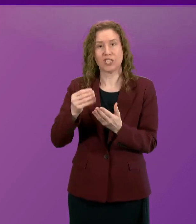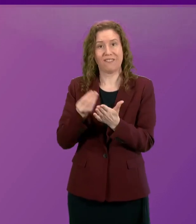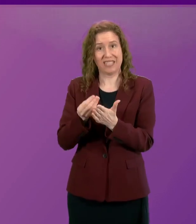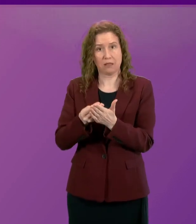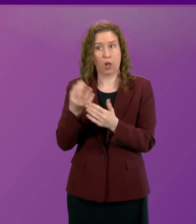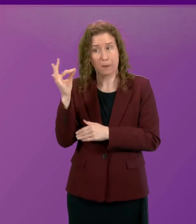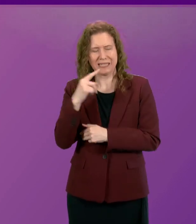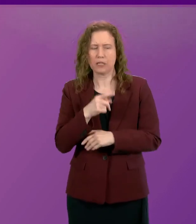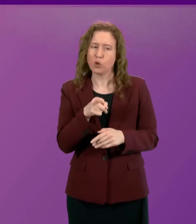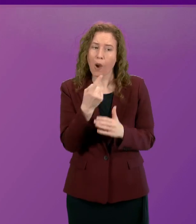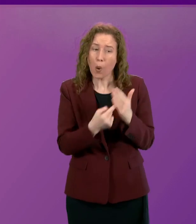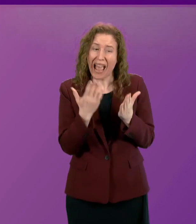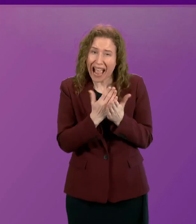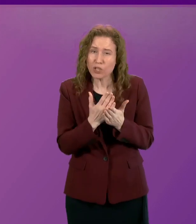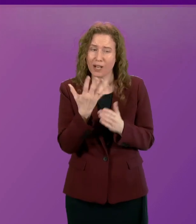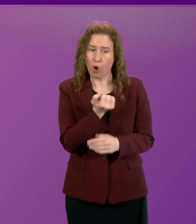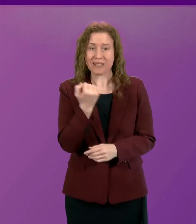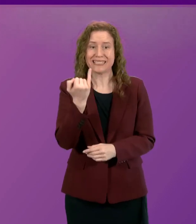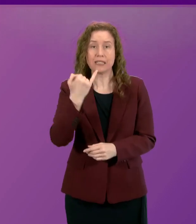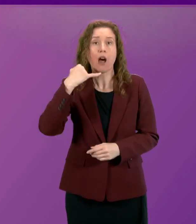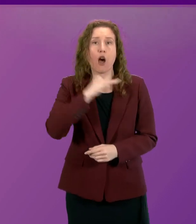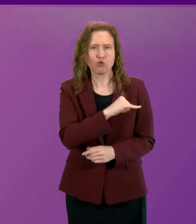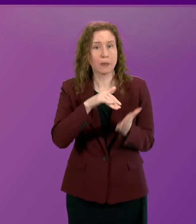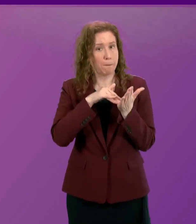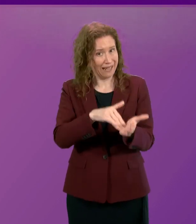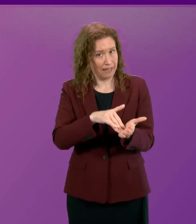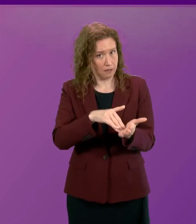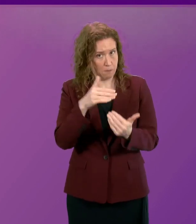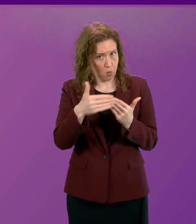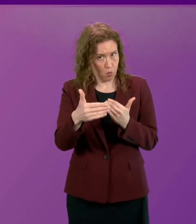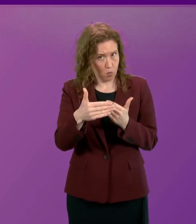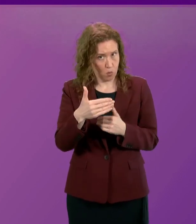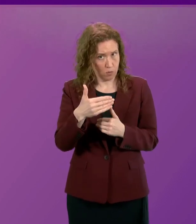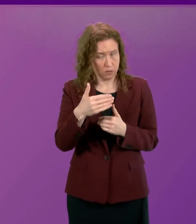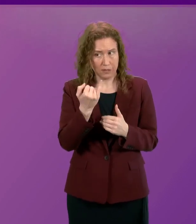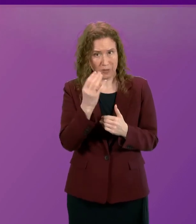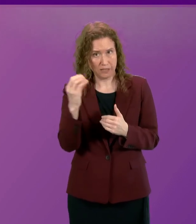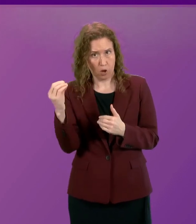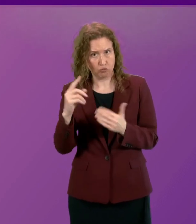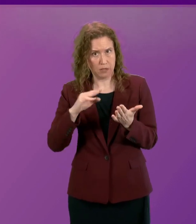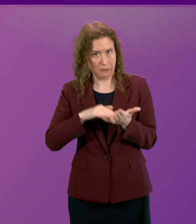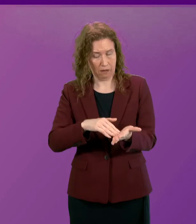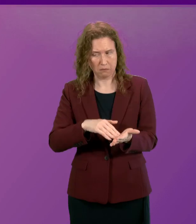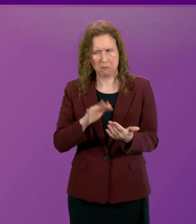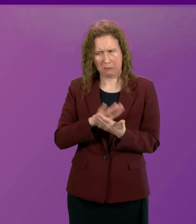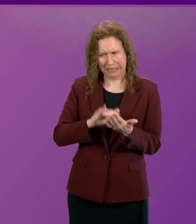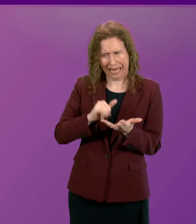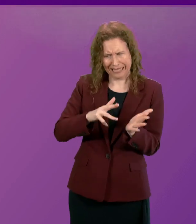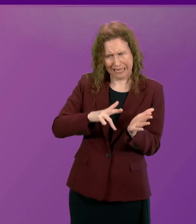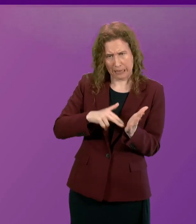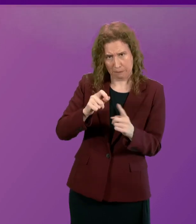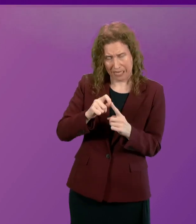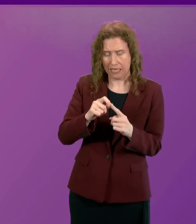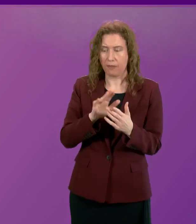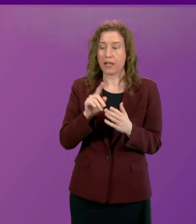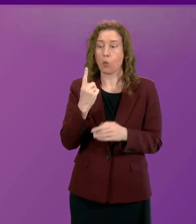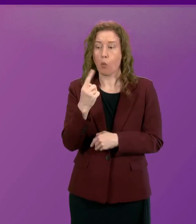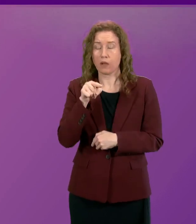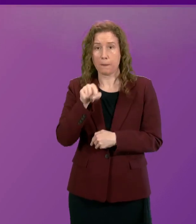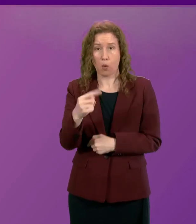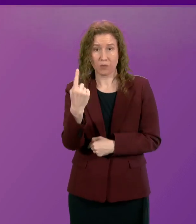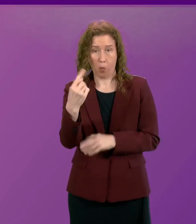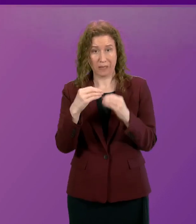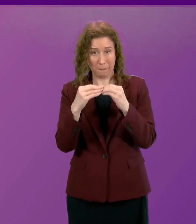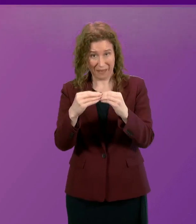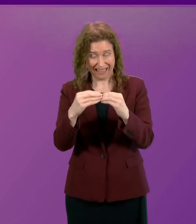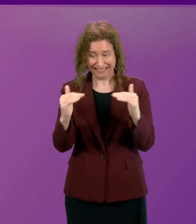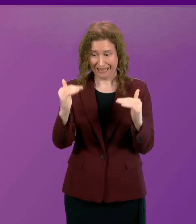£600 million more to spend. Under the SNP, there is a £1.1 billion economic